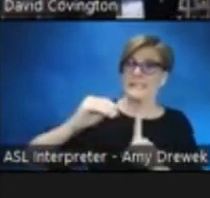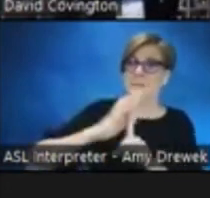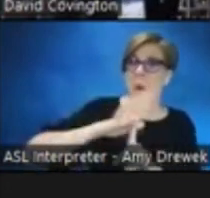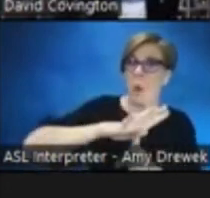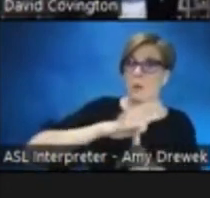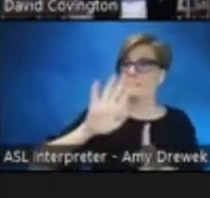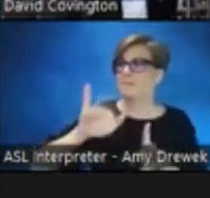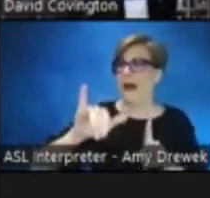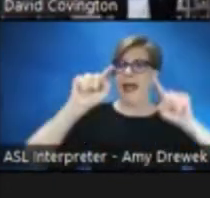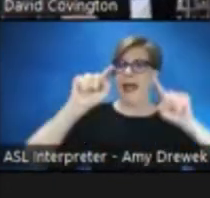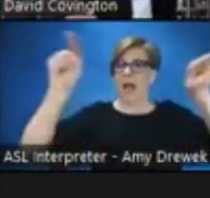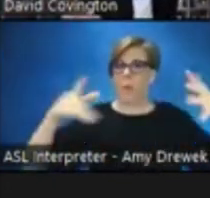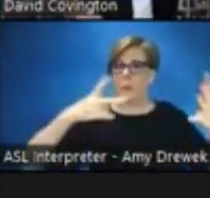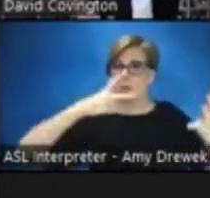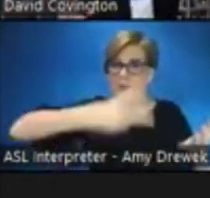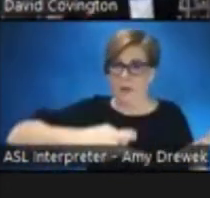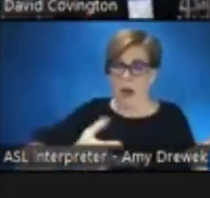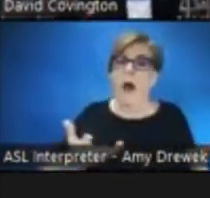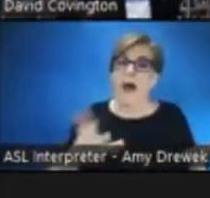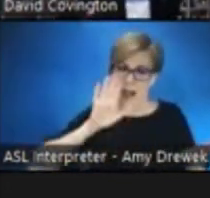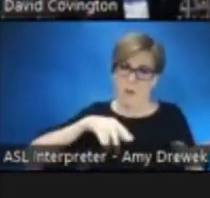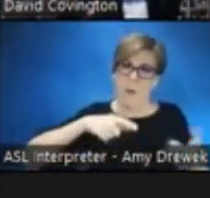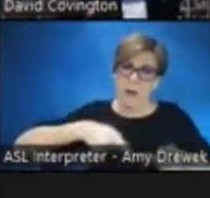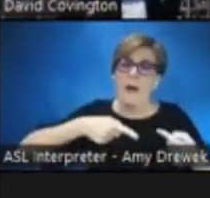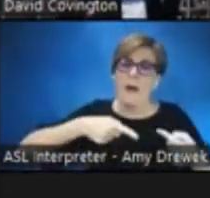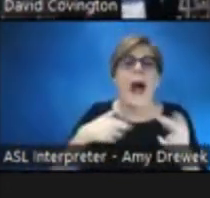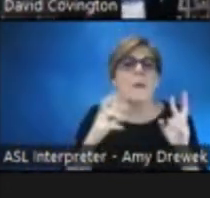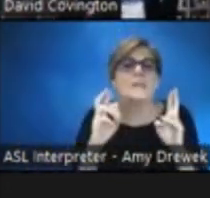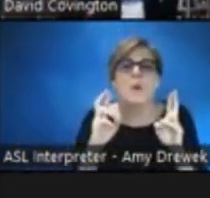I ASKED TONJA TO TALK WITH US TODAY.